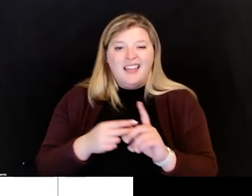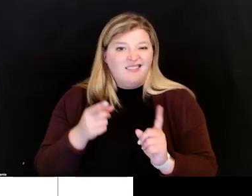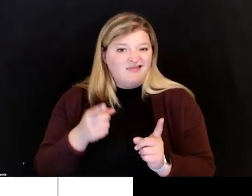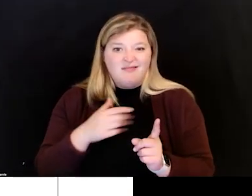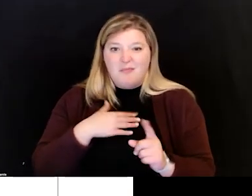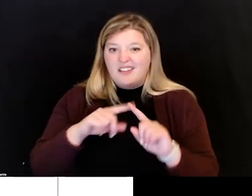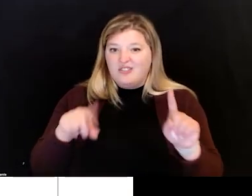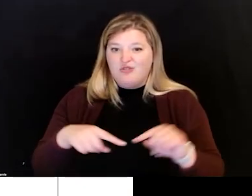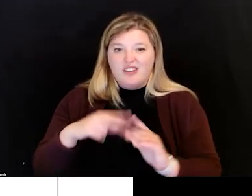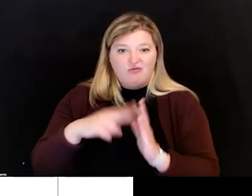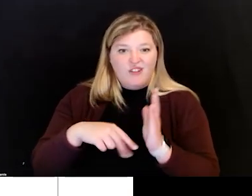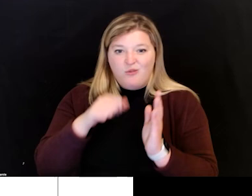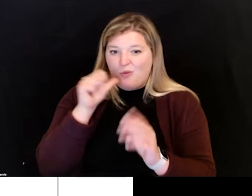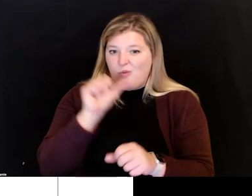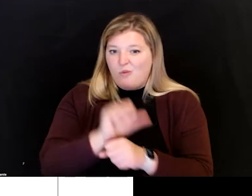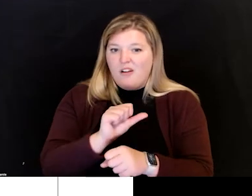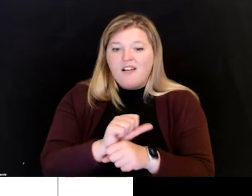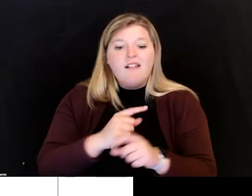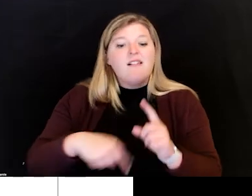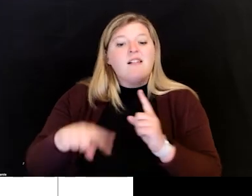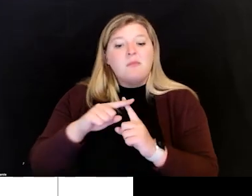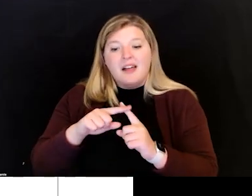and it will also cause a character encoding issue